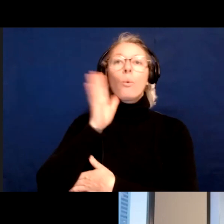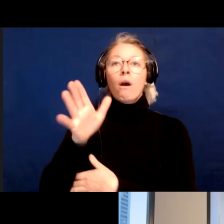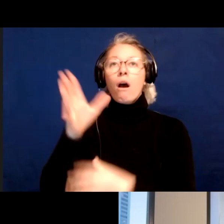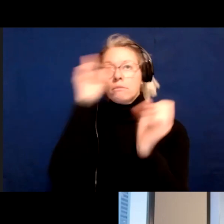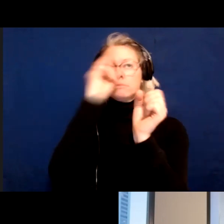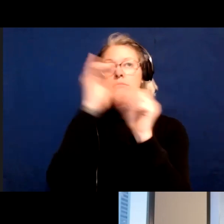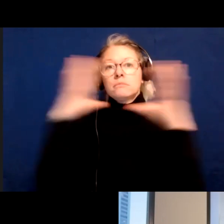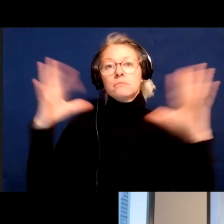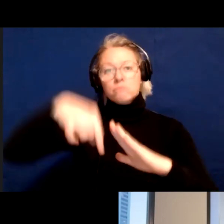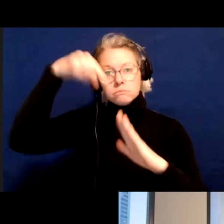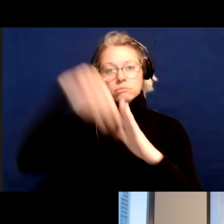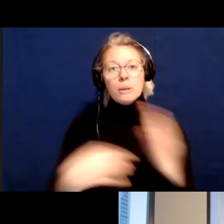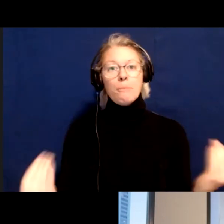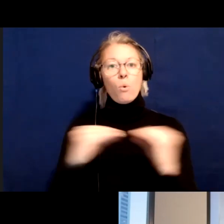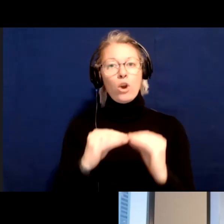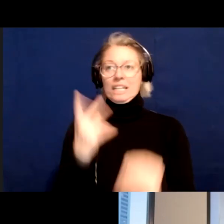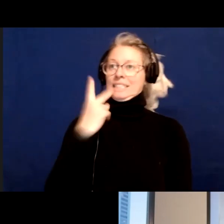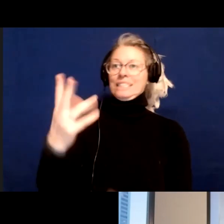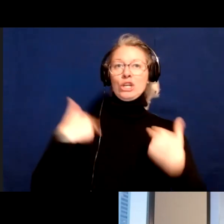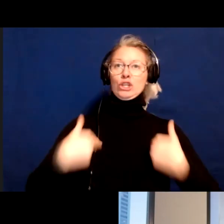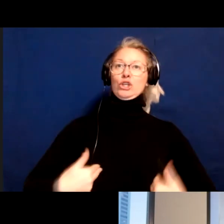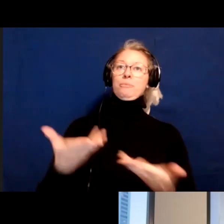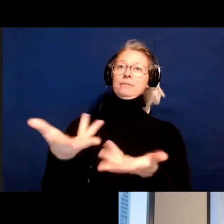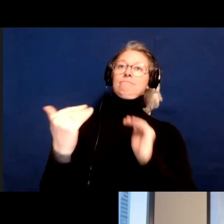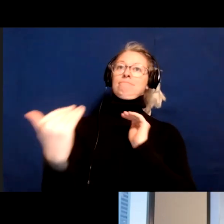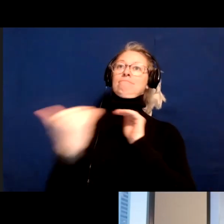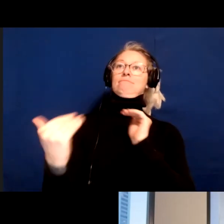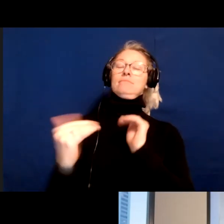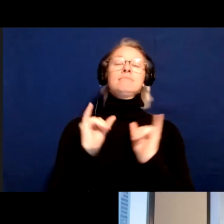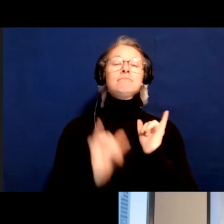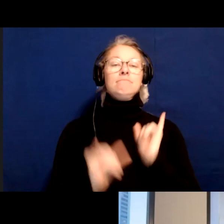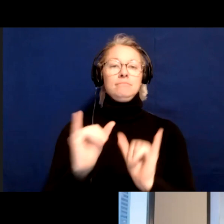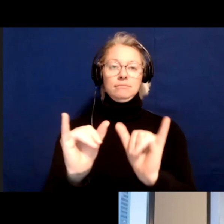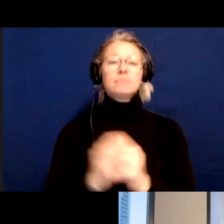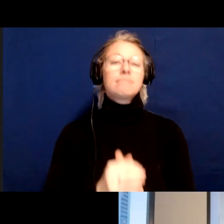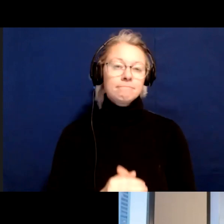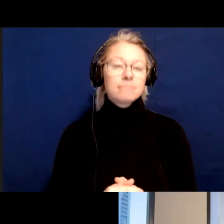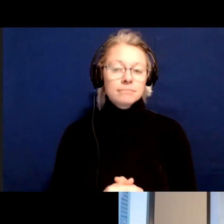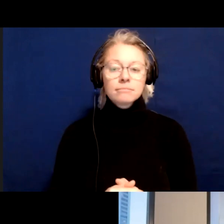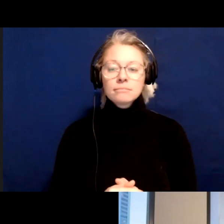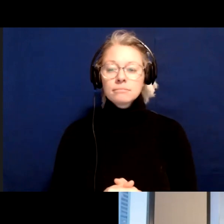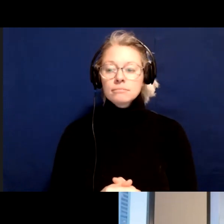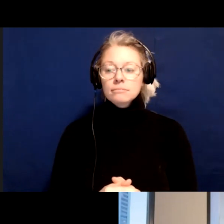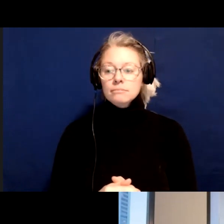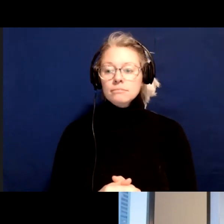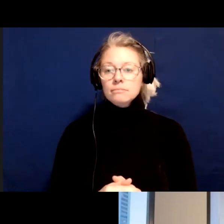see each other as humans in this work. I know many of you who have been in the granting